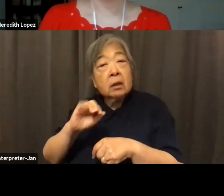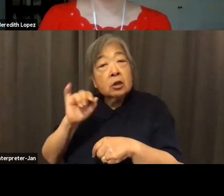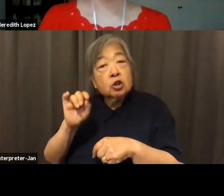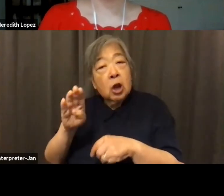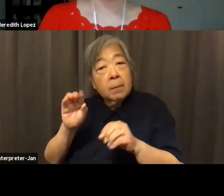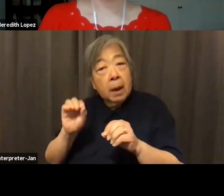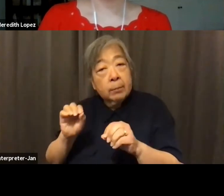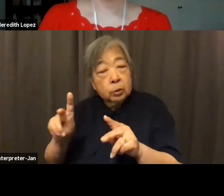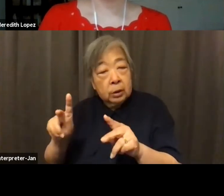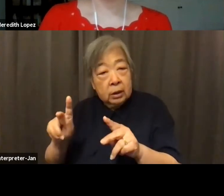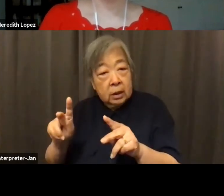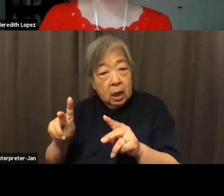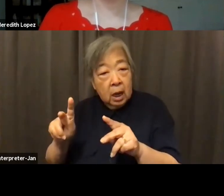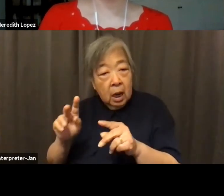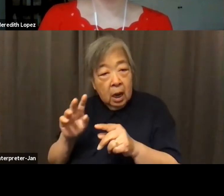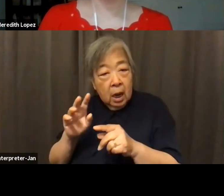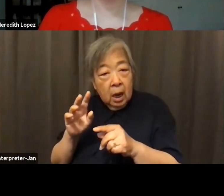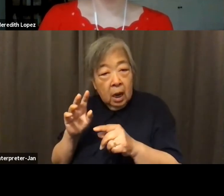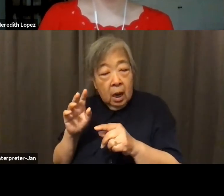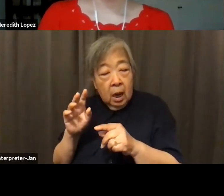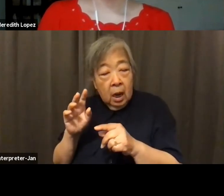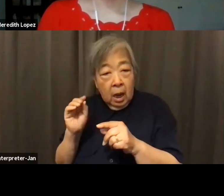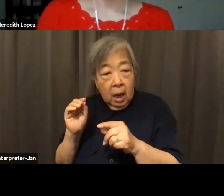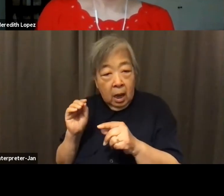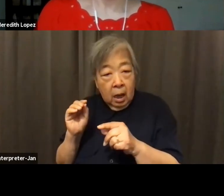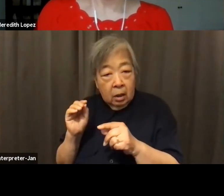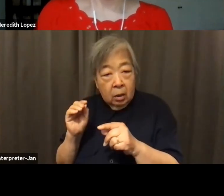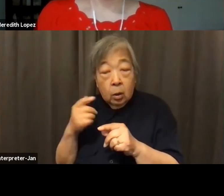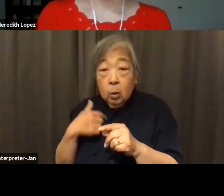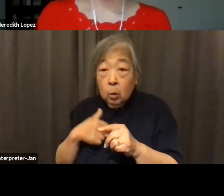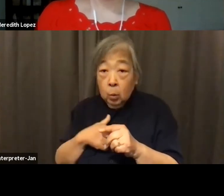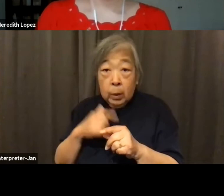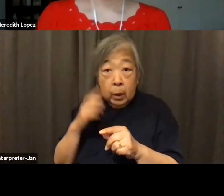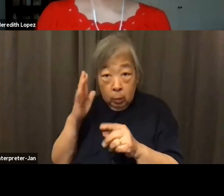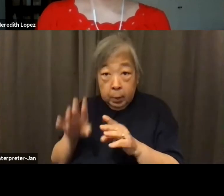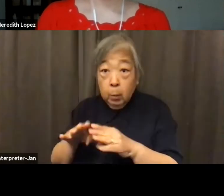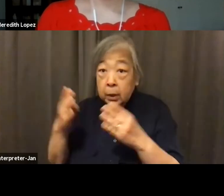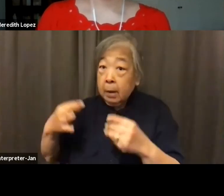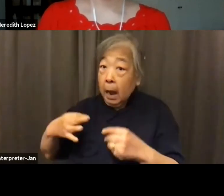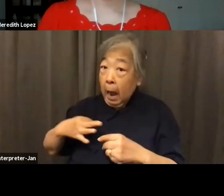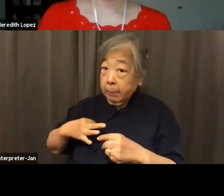And an alert we'll be opening up applications for the NSLI-Y program at the end of this